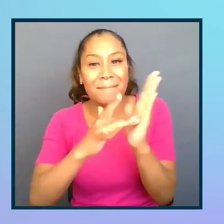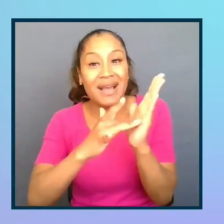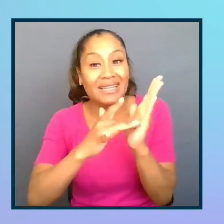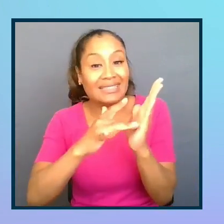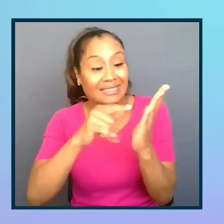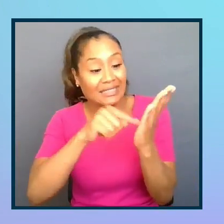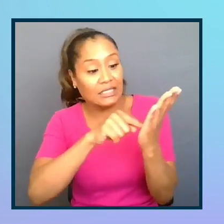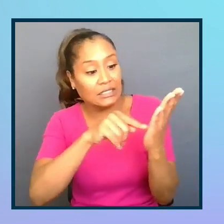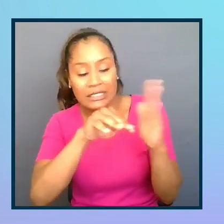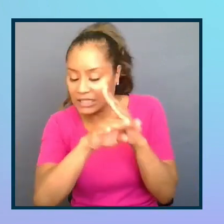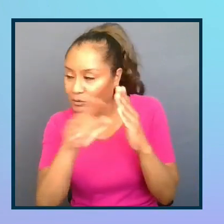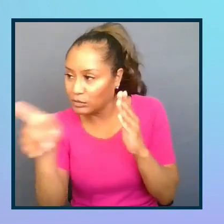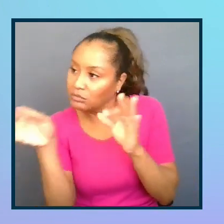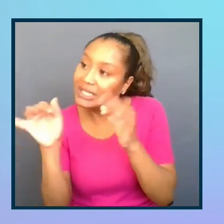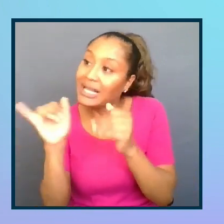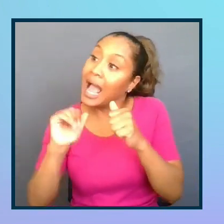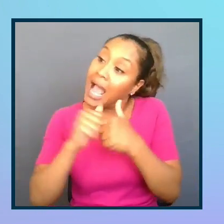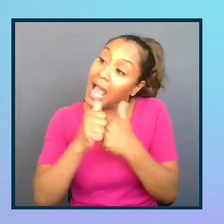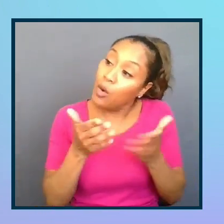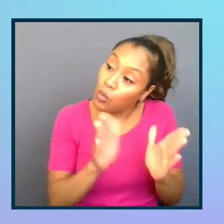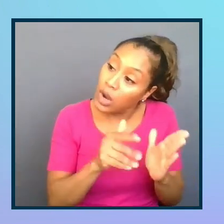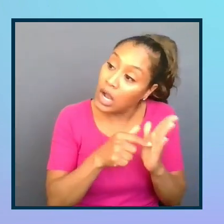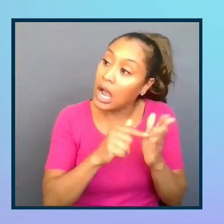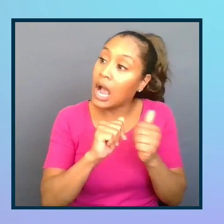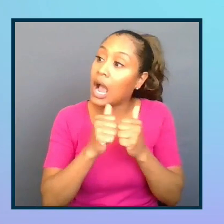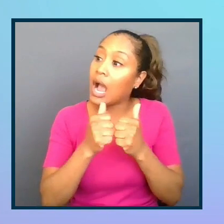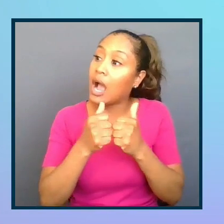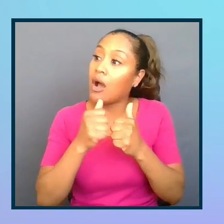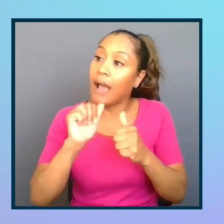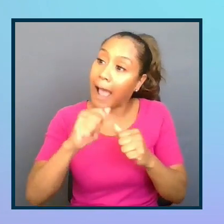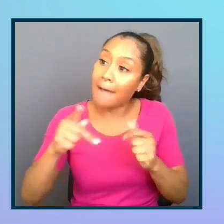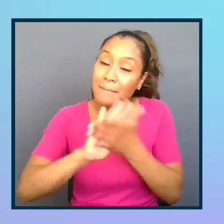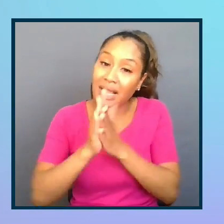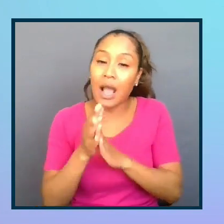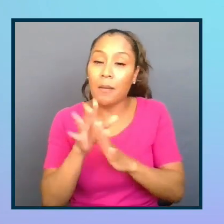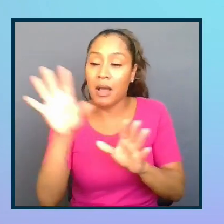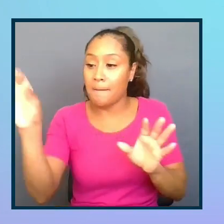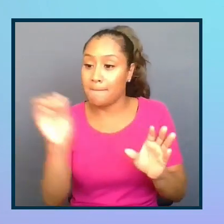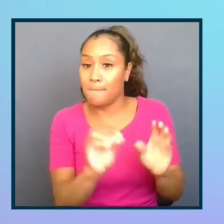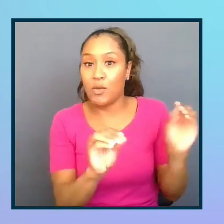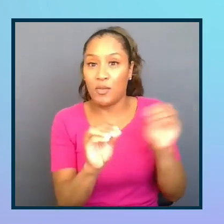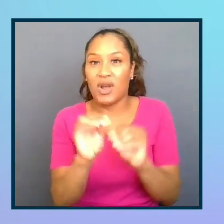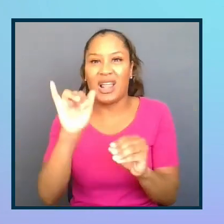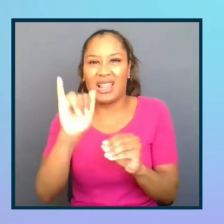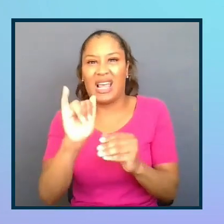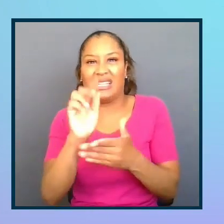and this is how you make it announce. So pull that in and that bit of the design is gonna be accessible.